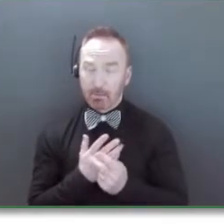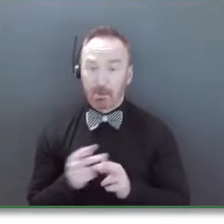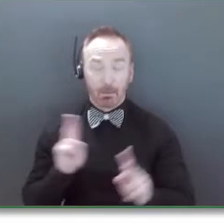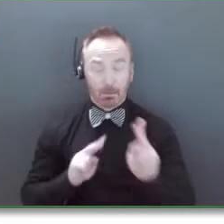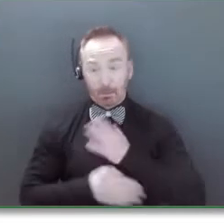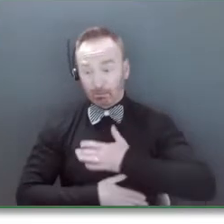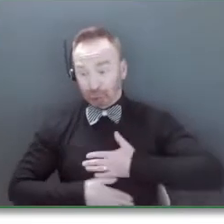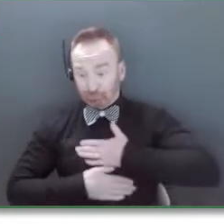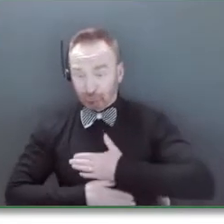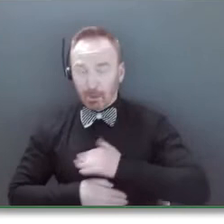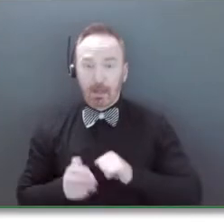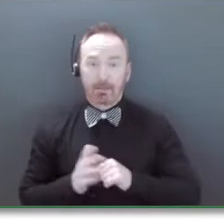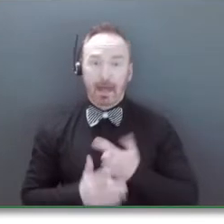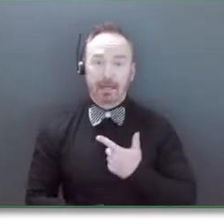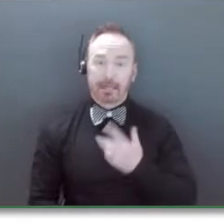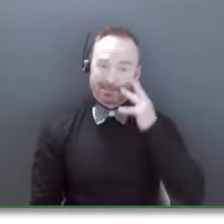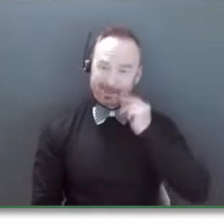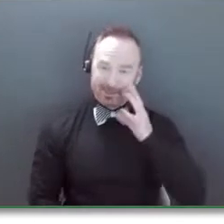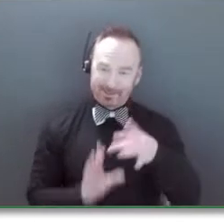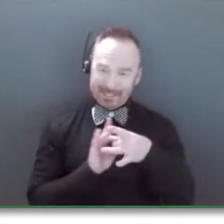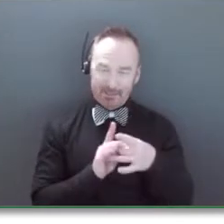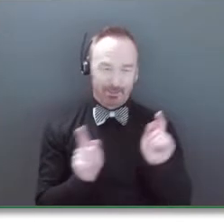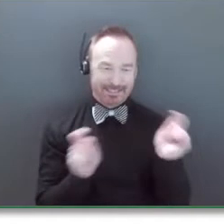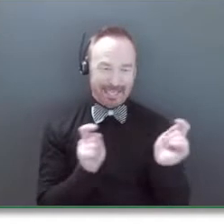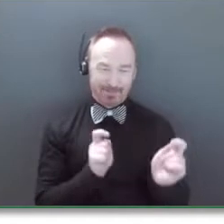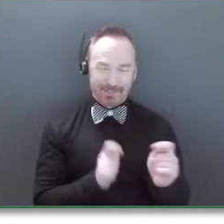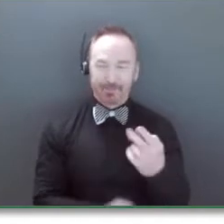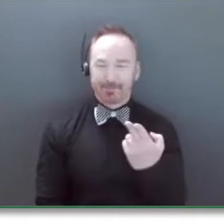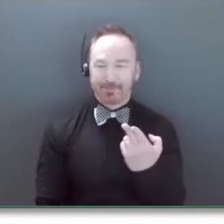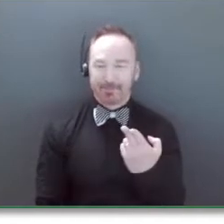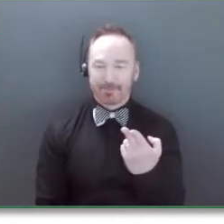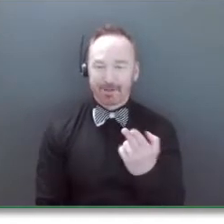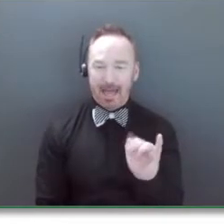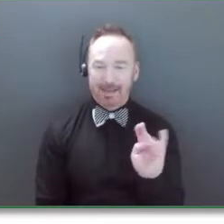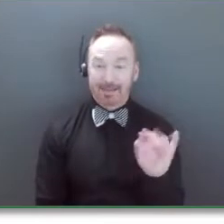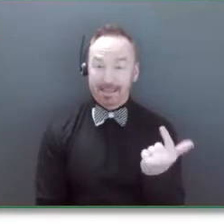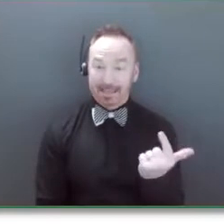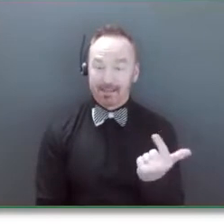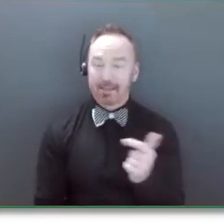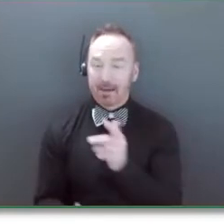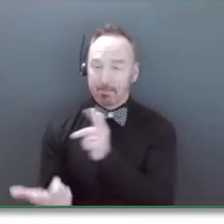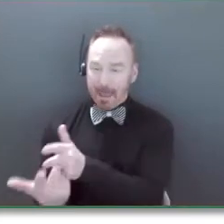hiking in the way that suits them best. Next slide please.